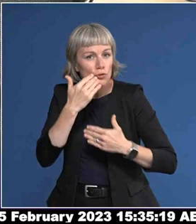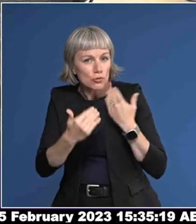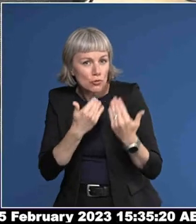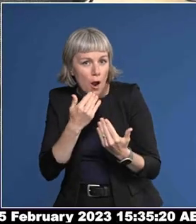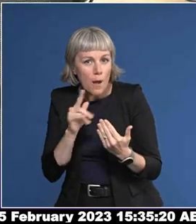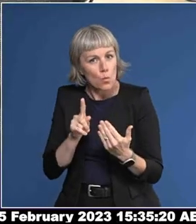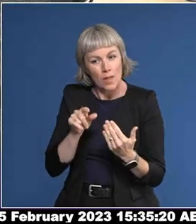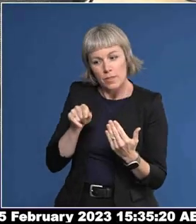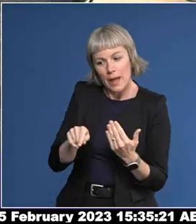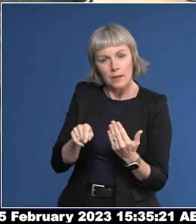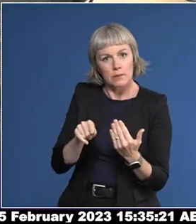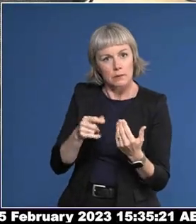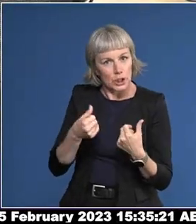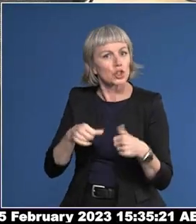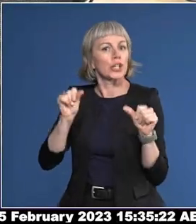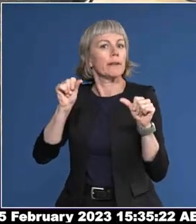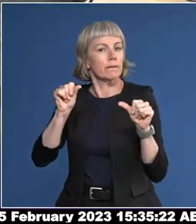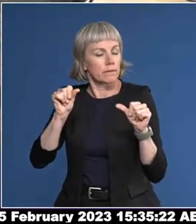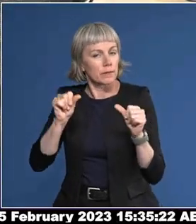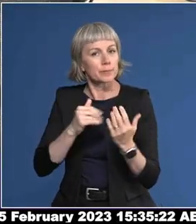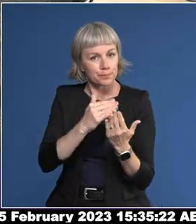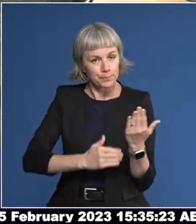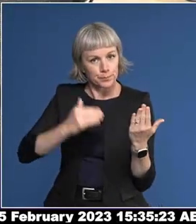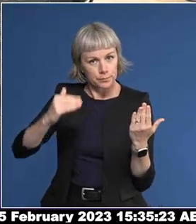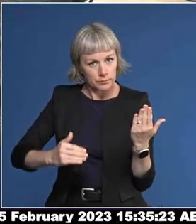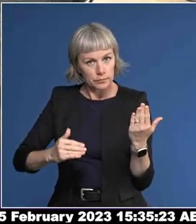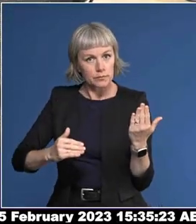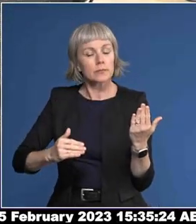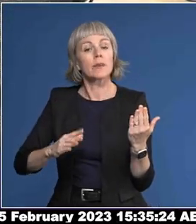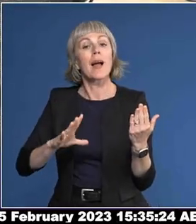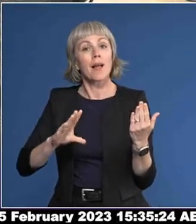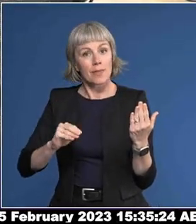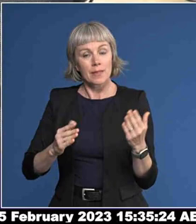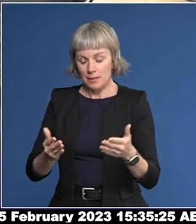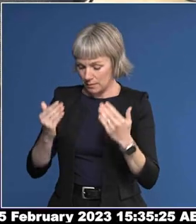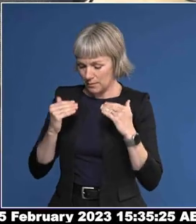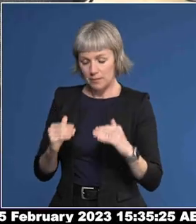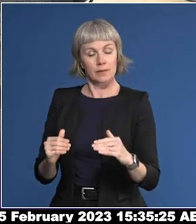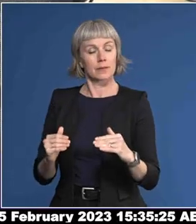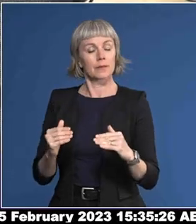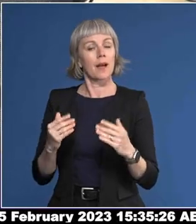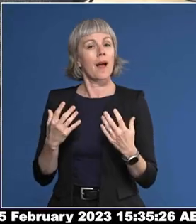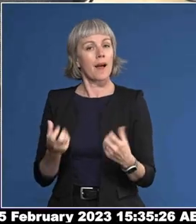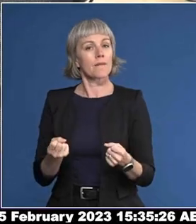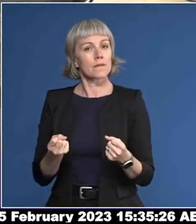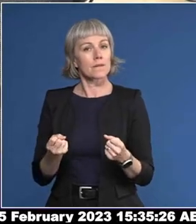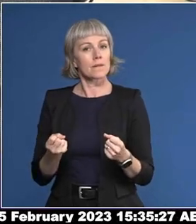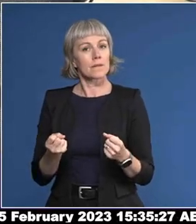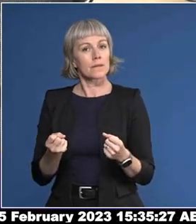Yes. MS DOWSETT: And then underneath that, there is the zero tolerance presentation and facilitator guide?